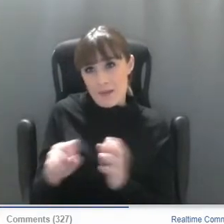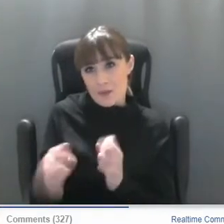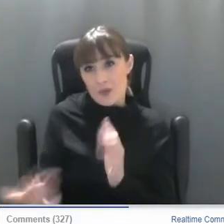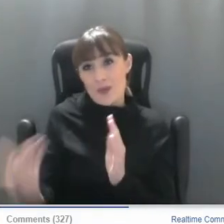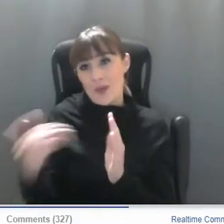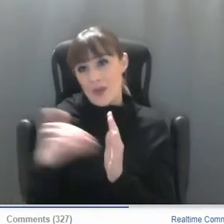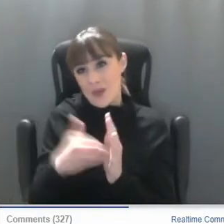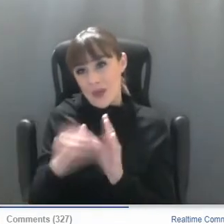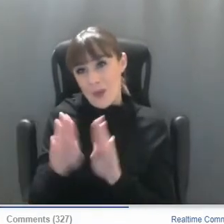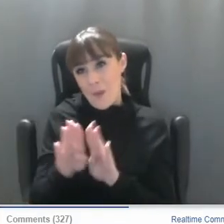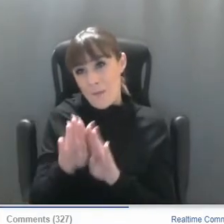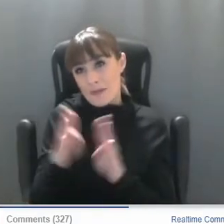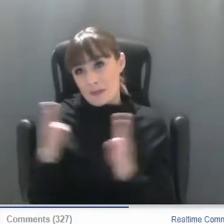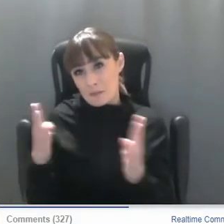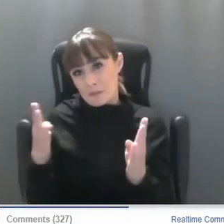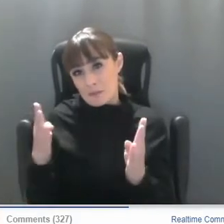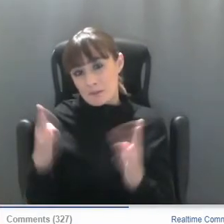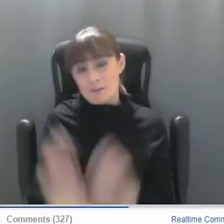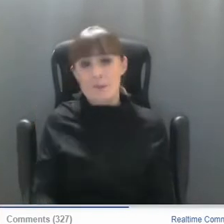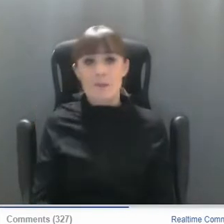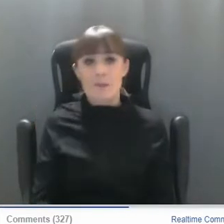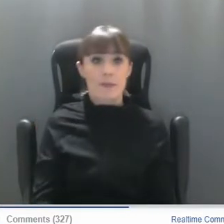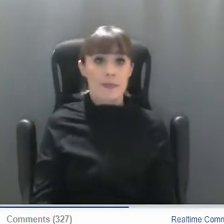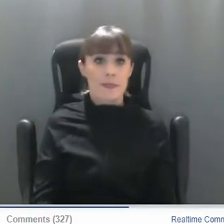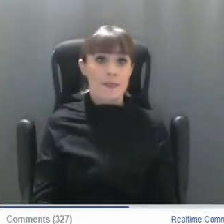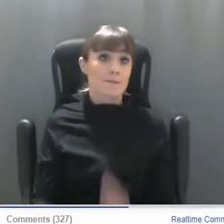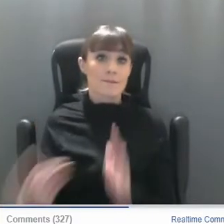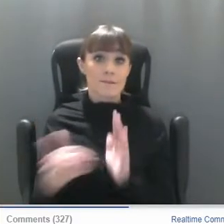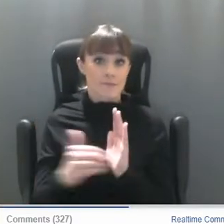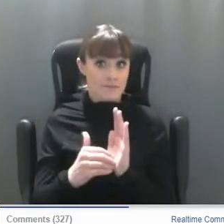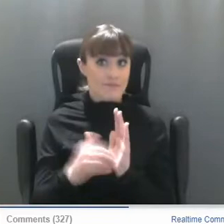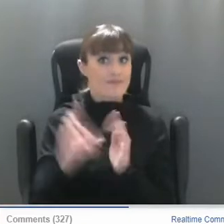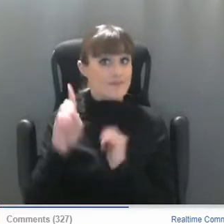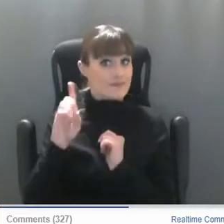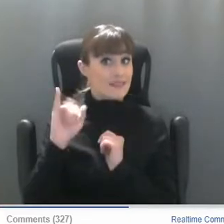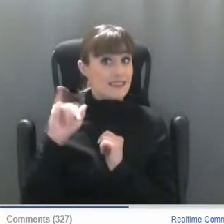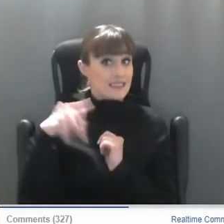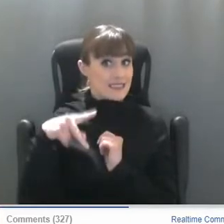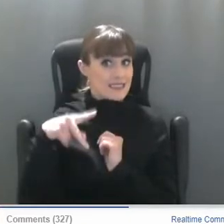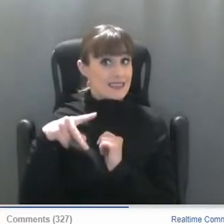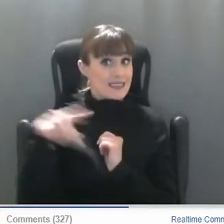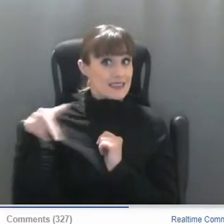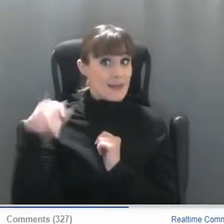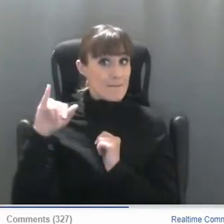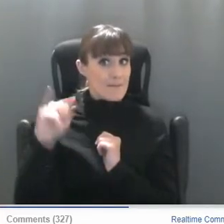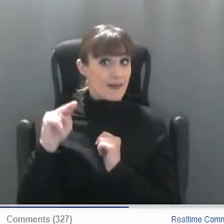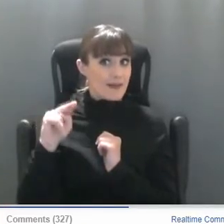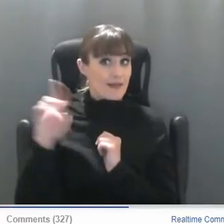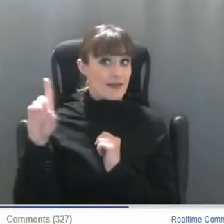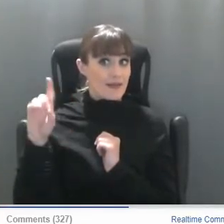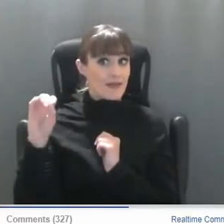follow our arrows. Again, dippin dots are open, pizza, all that good stuff. Do you